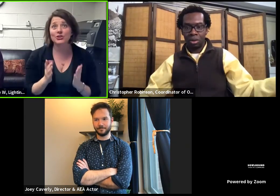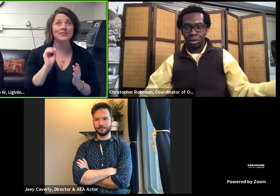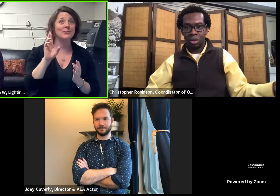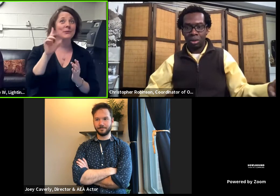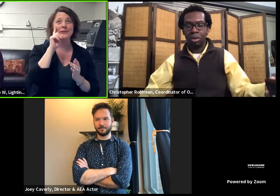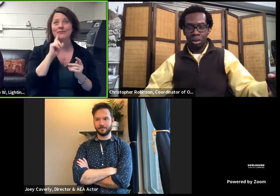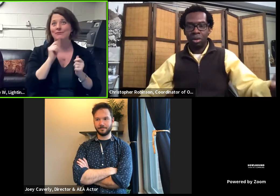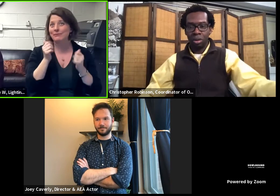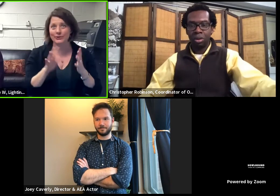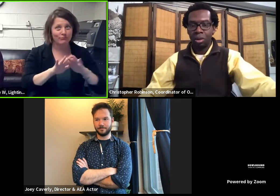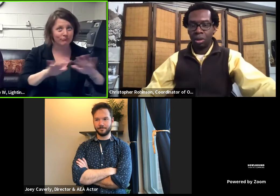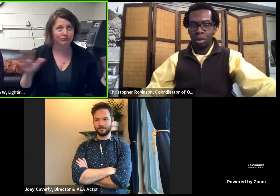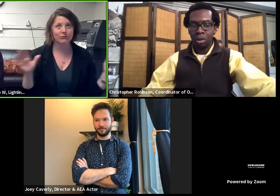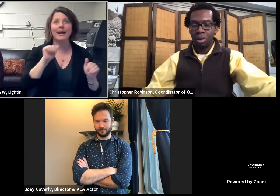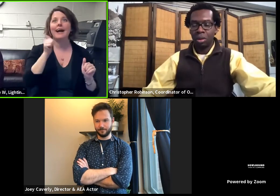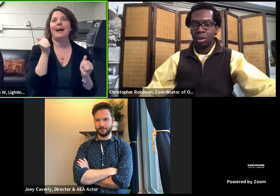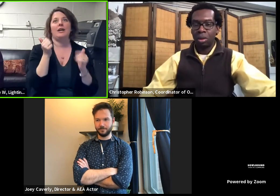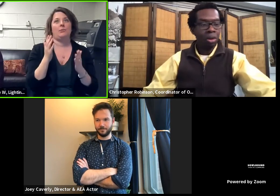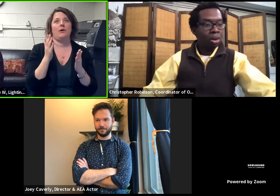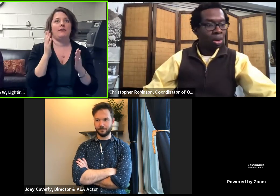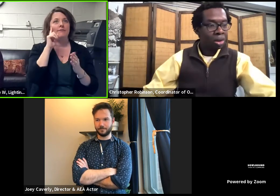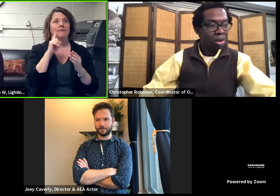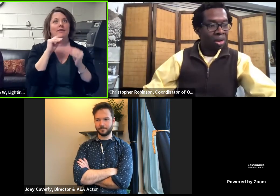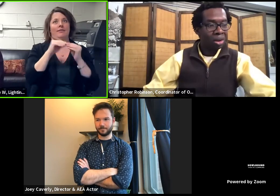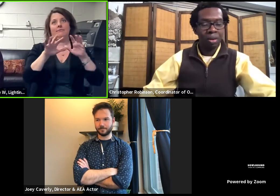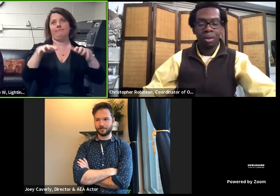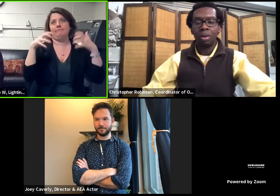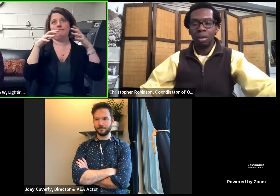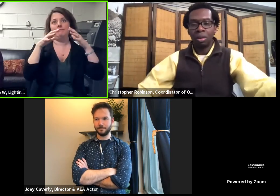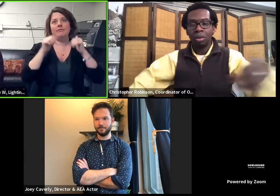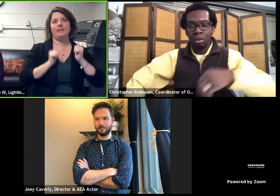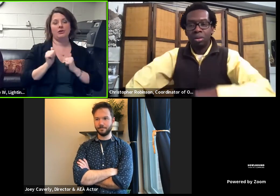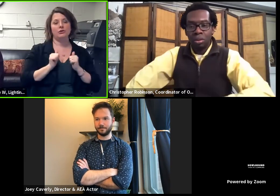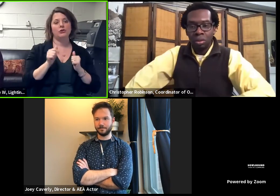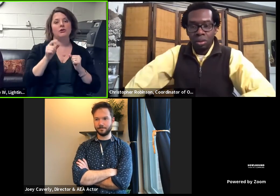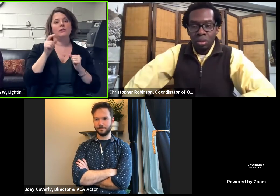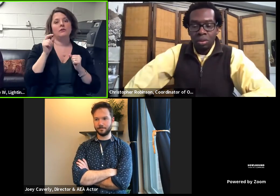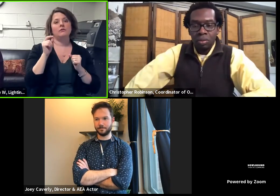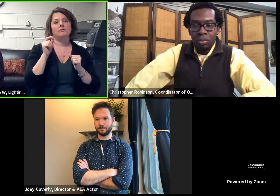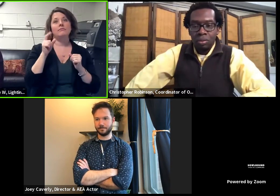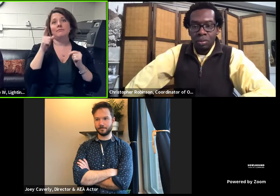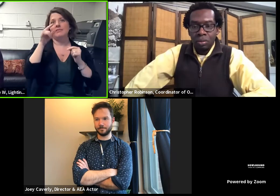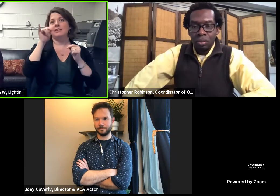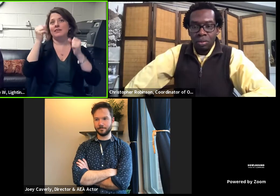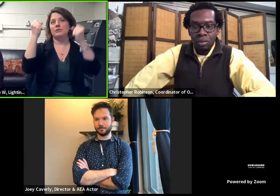or deaf technicians, or just in general, deaf involved in the process in the theater world,